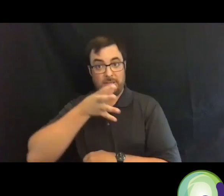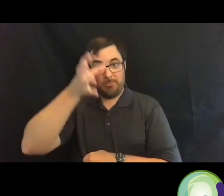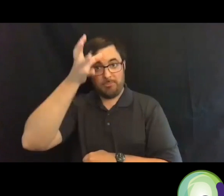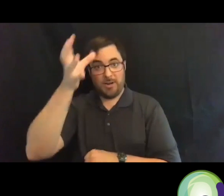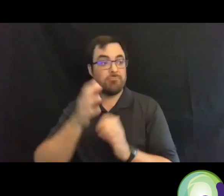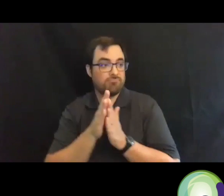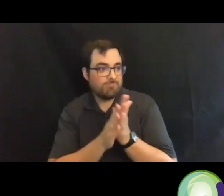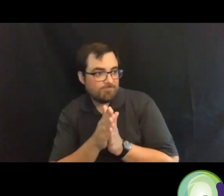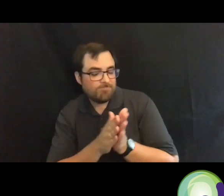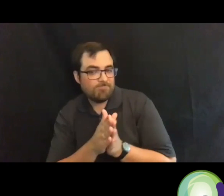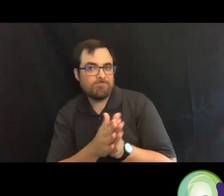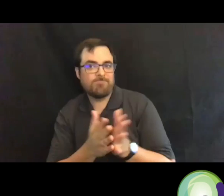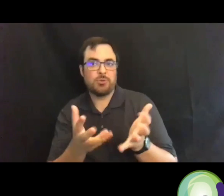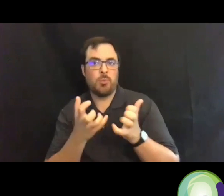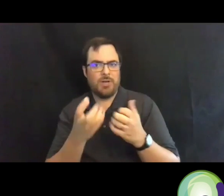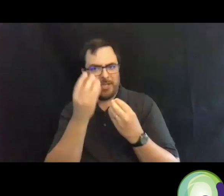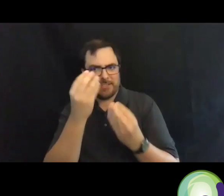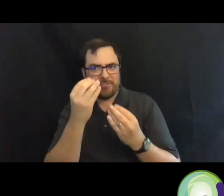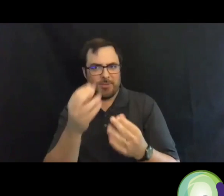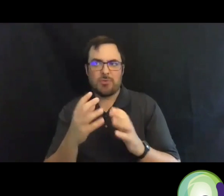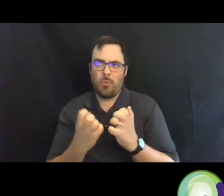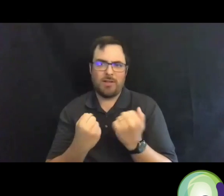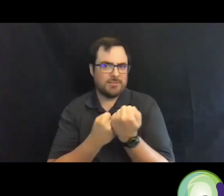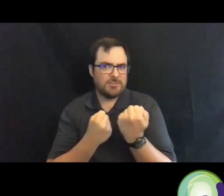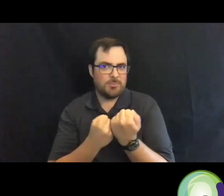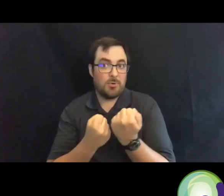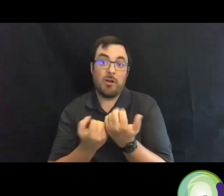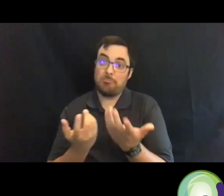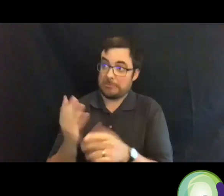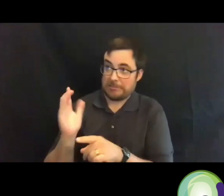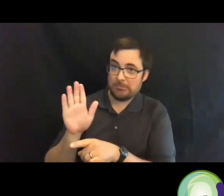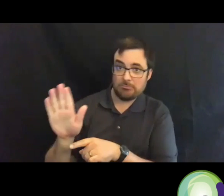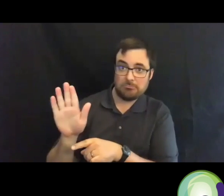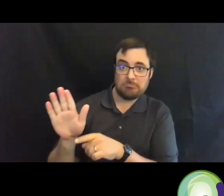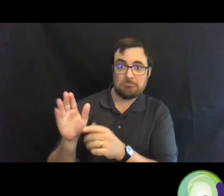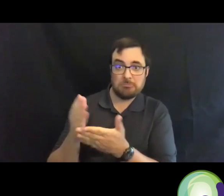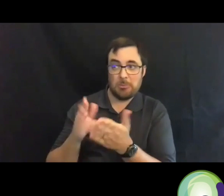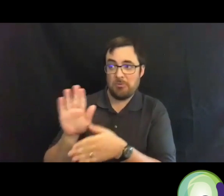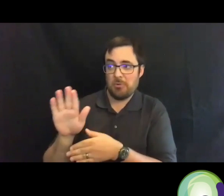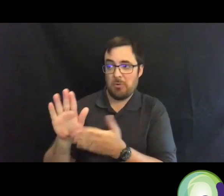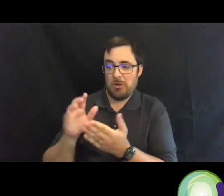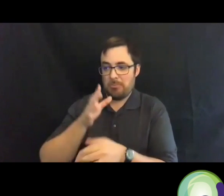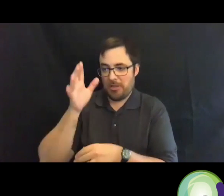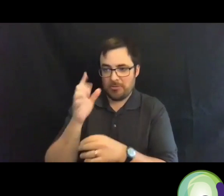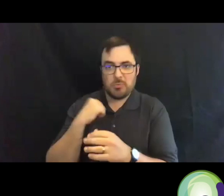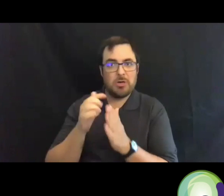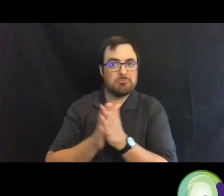for that information, it sounds like you know some of your parents were... just using that time more as parent teaching time